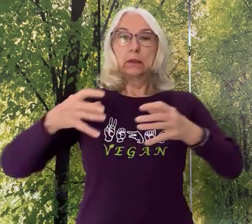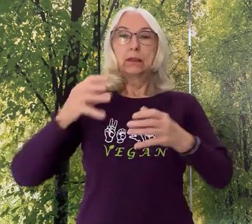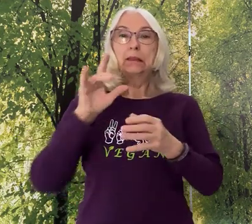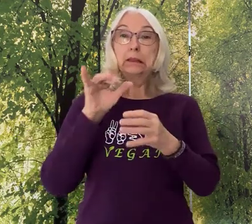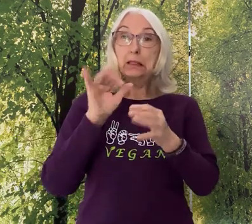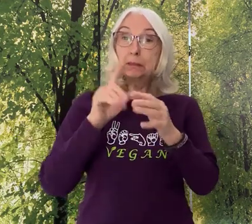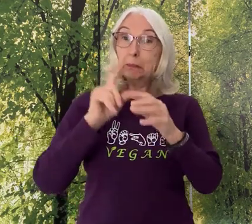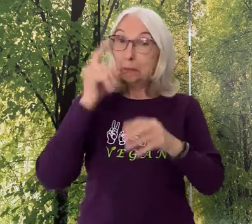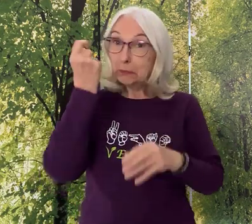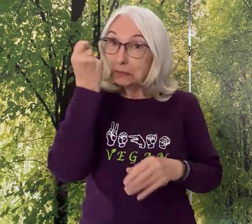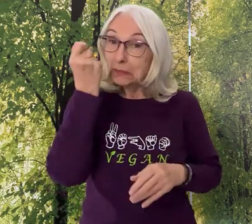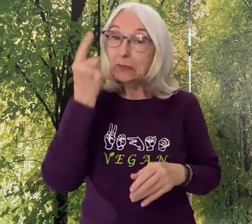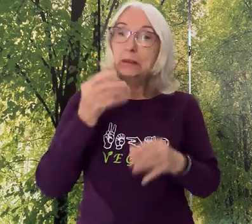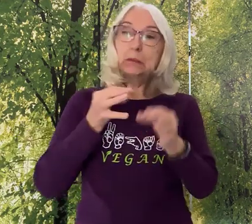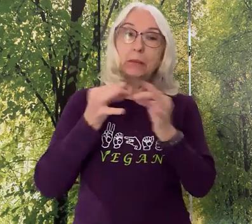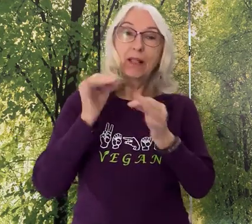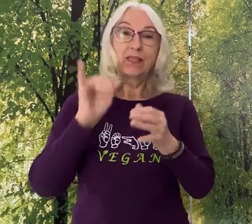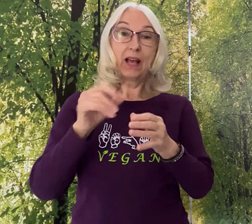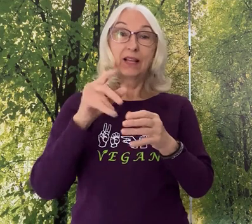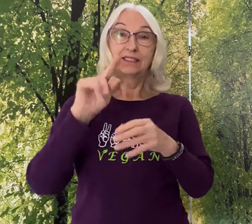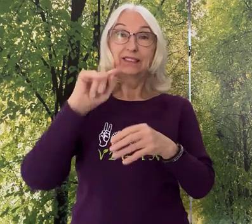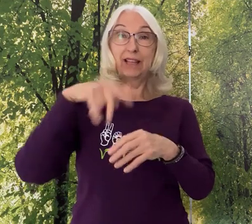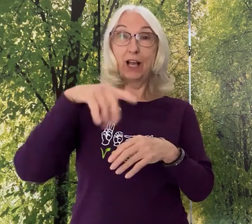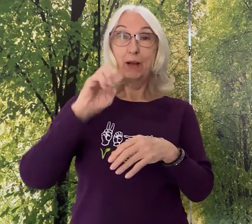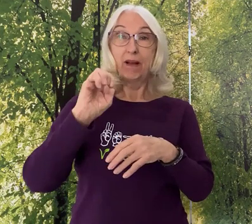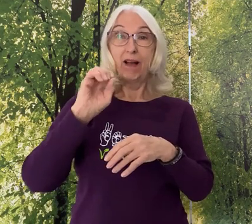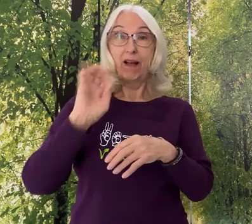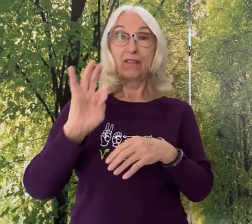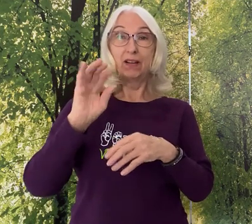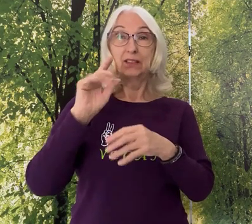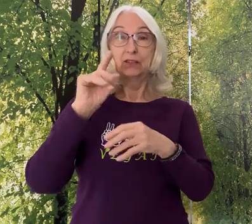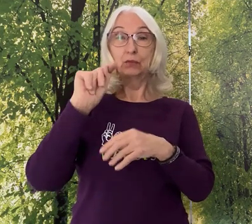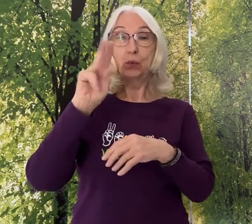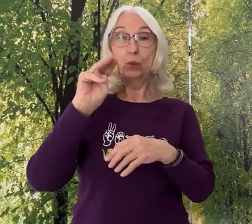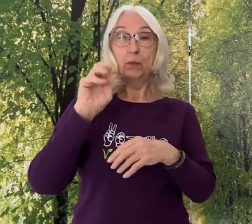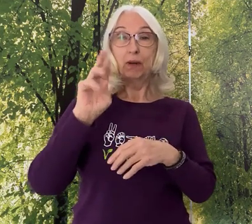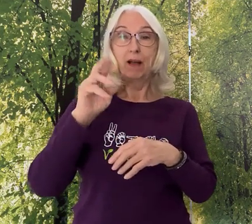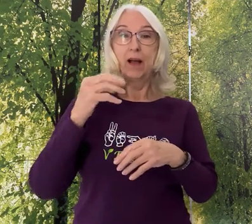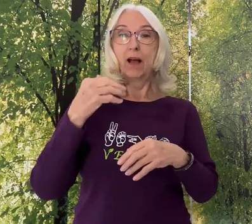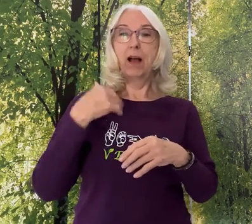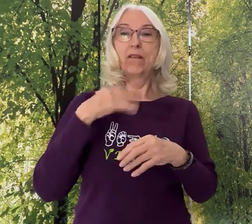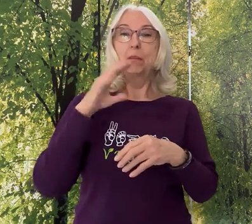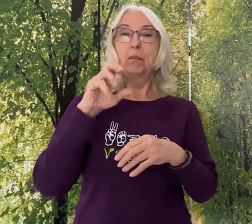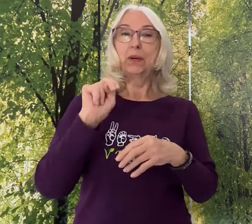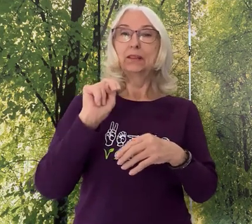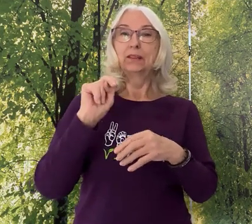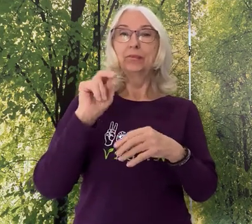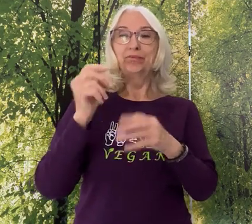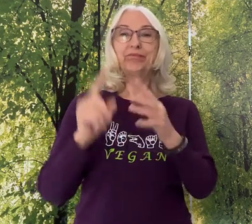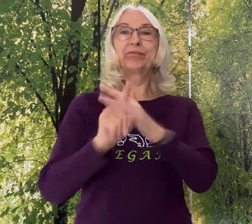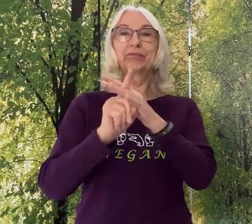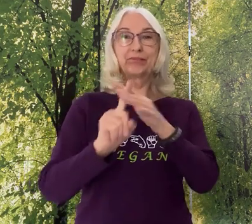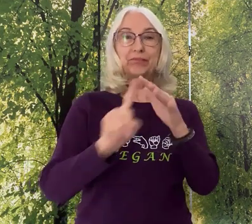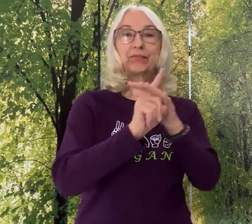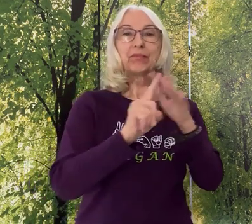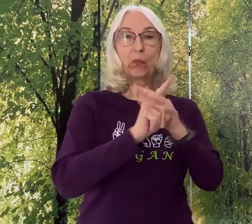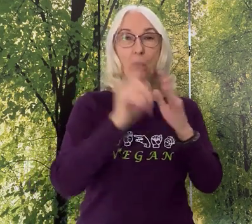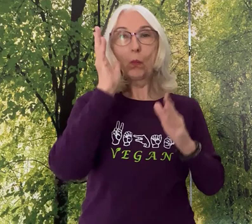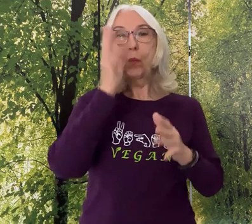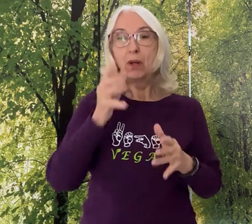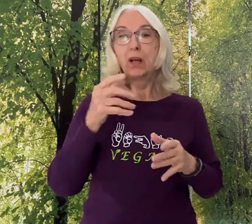but explained that this type of tumor had been known to return.